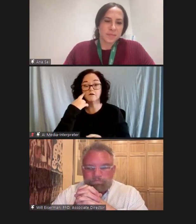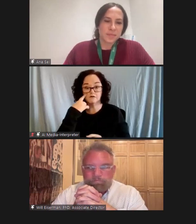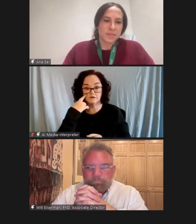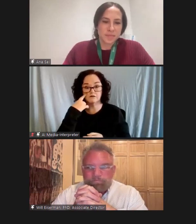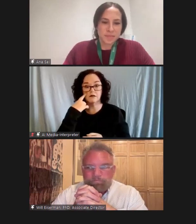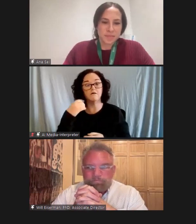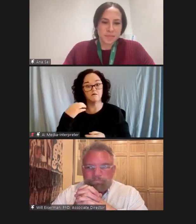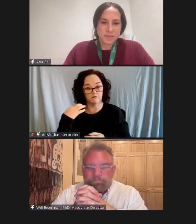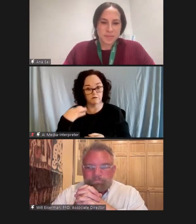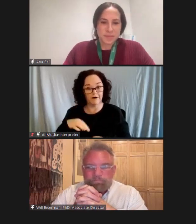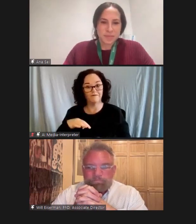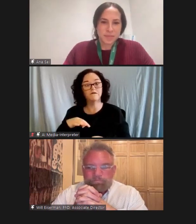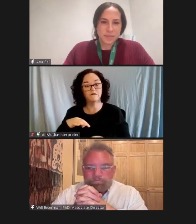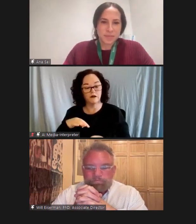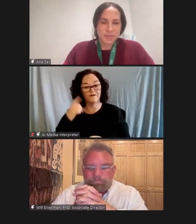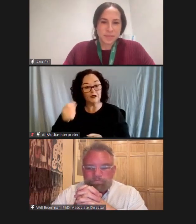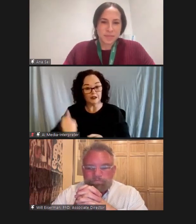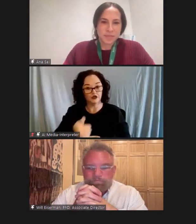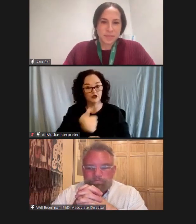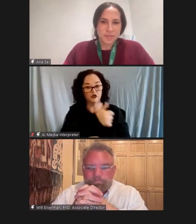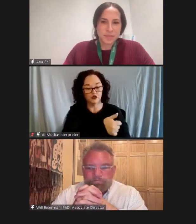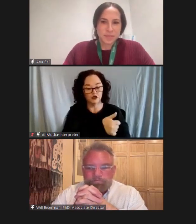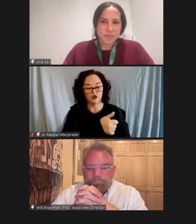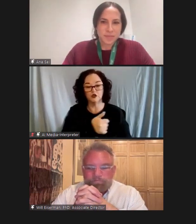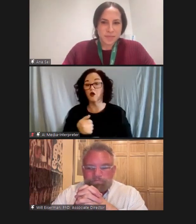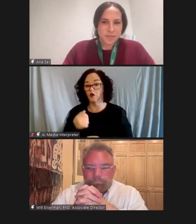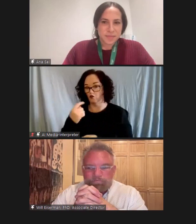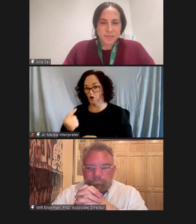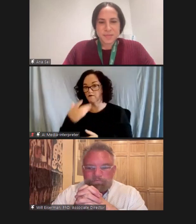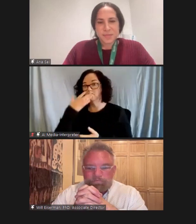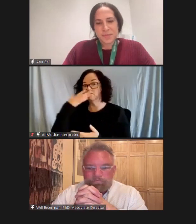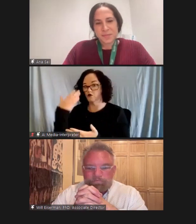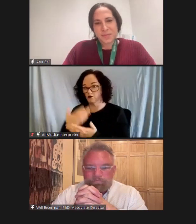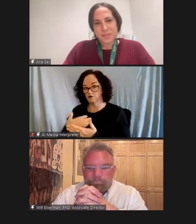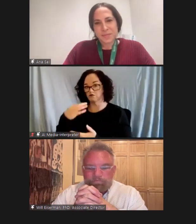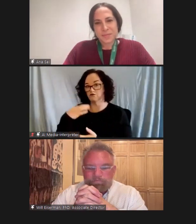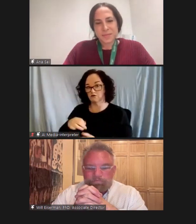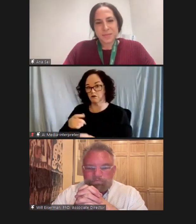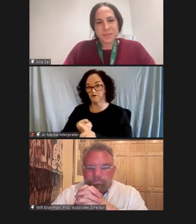one of them got very good benefit from